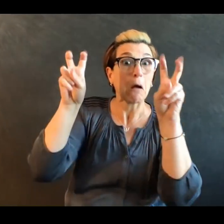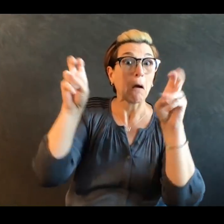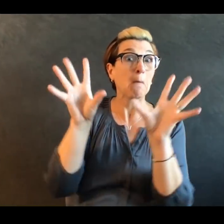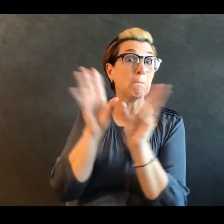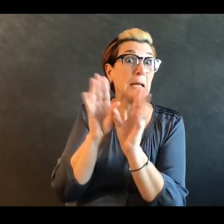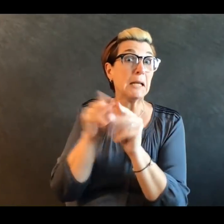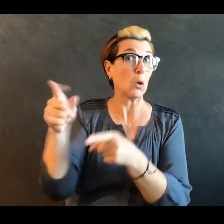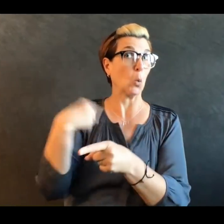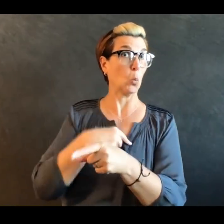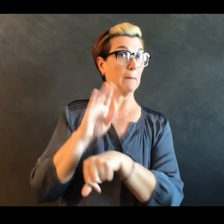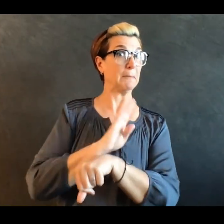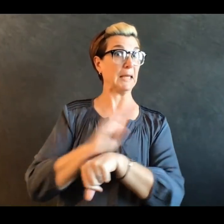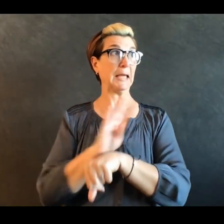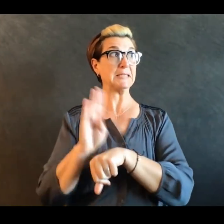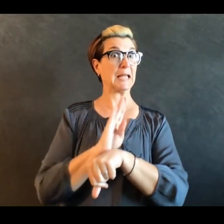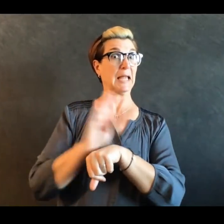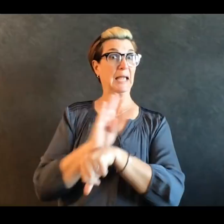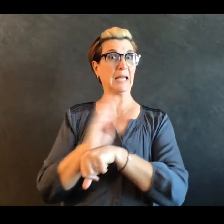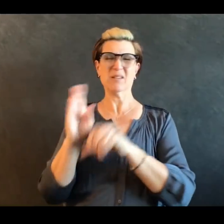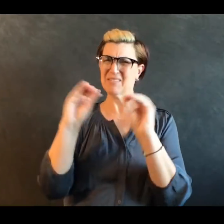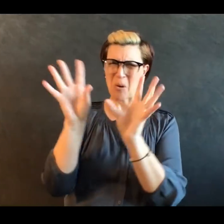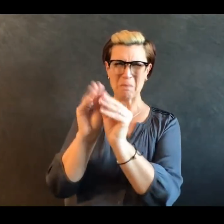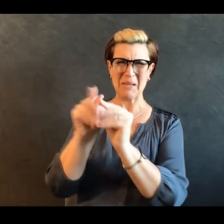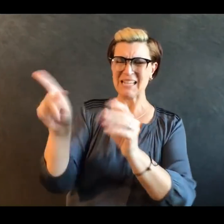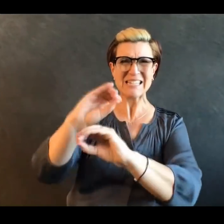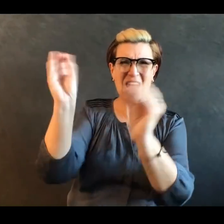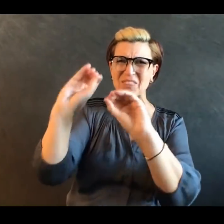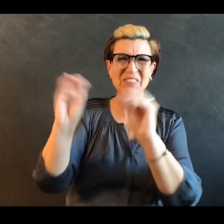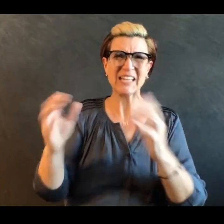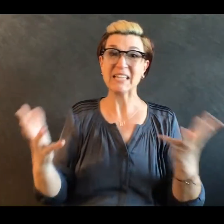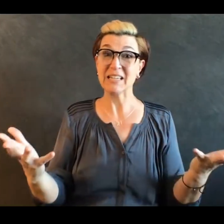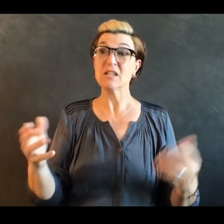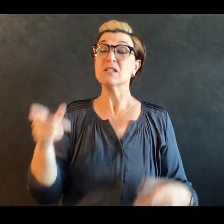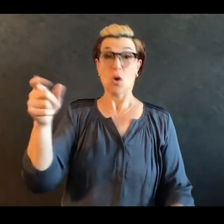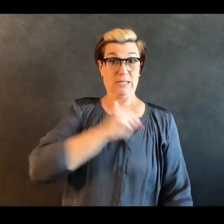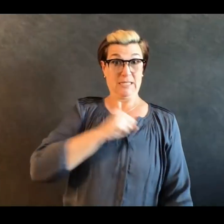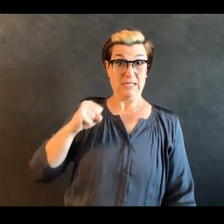recessed provisions the Senate should either fulfill its duty and vote on my